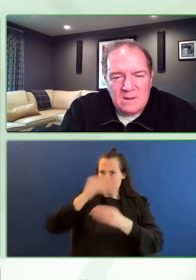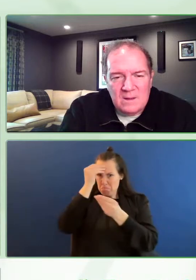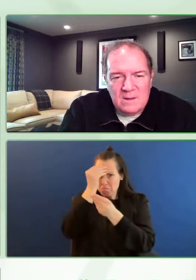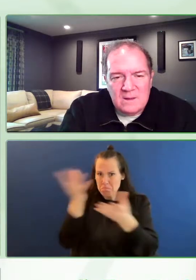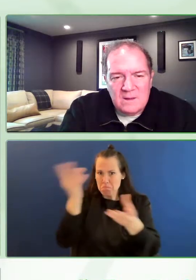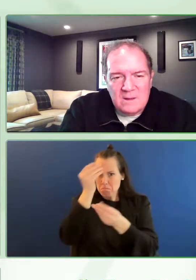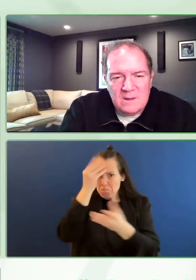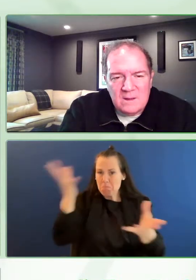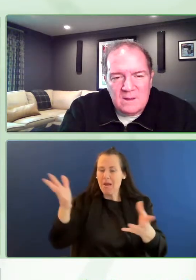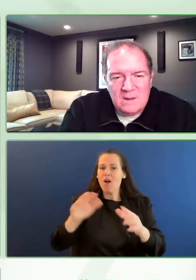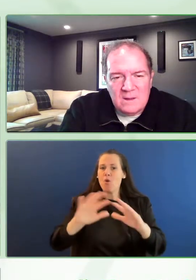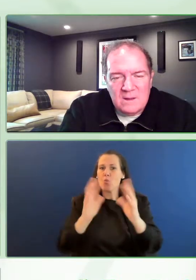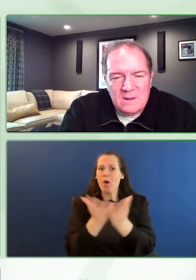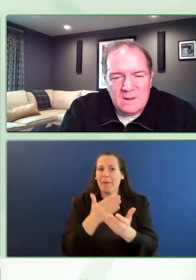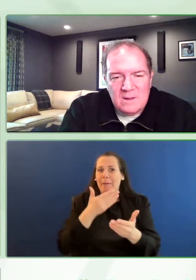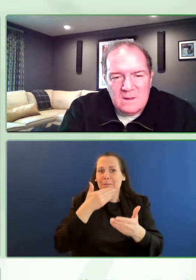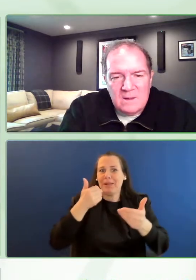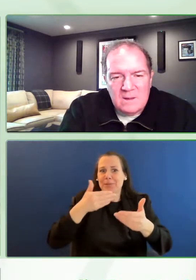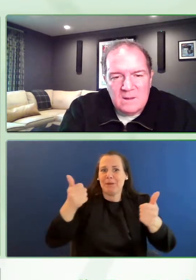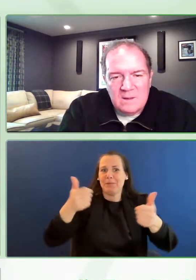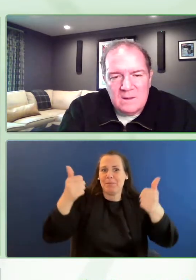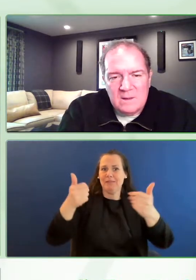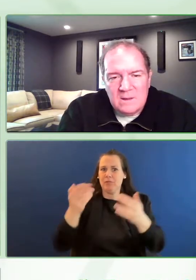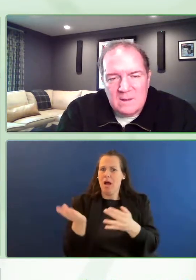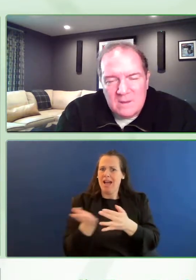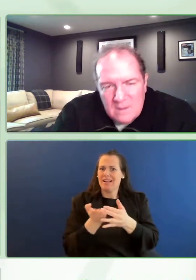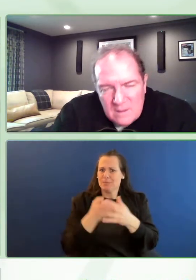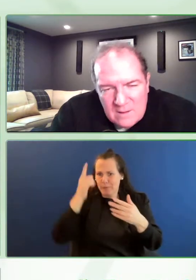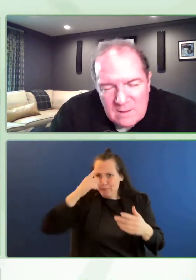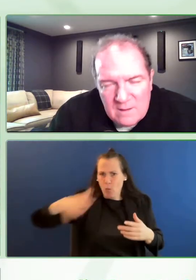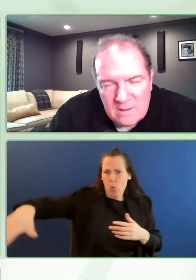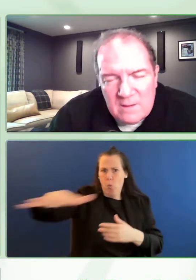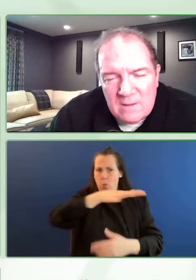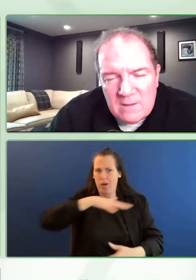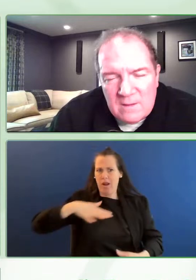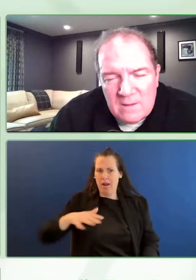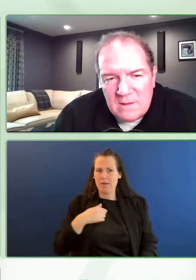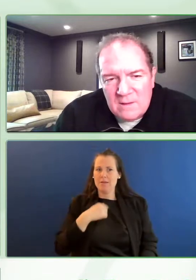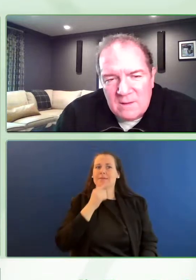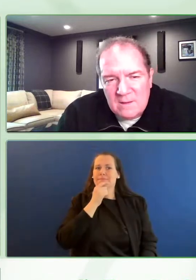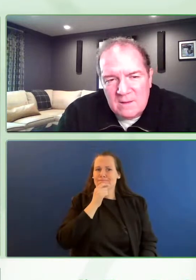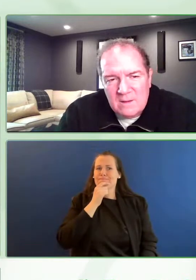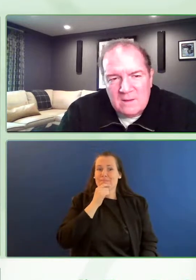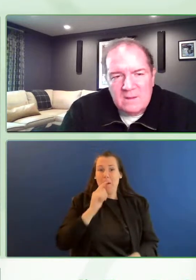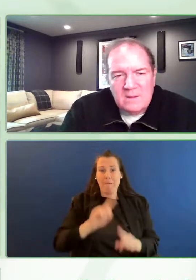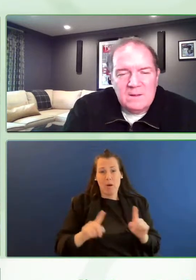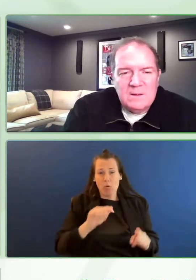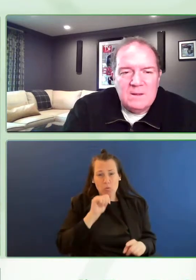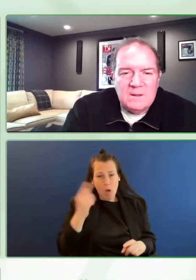To show that in these circumstances we all have the beautiful experience of life.